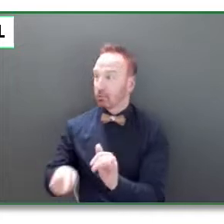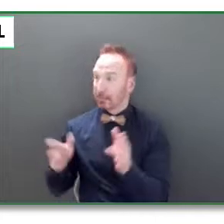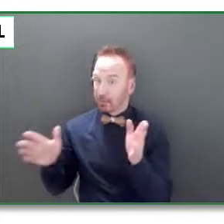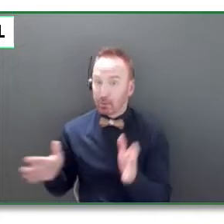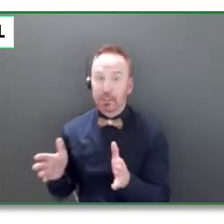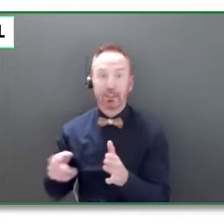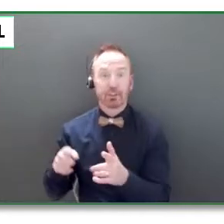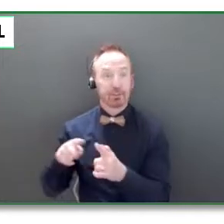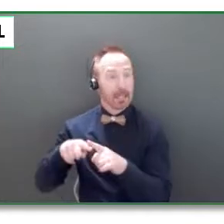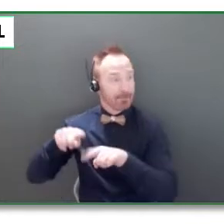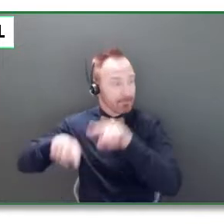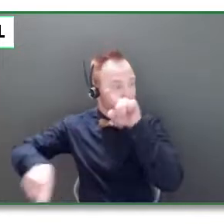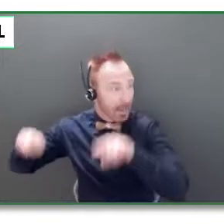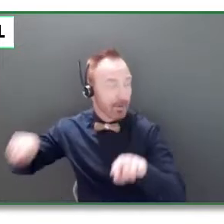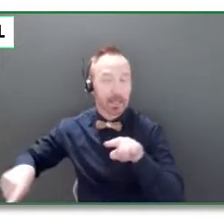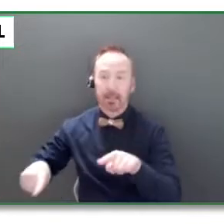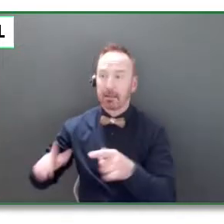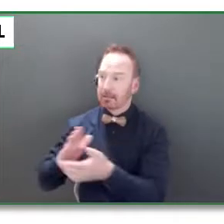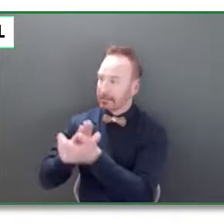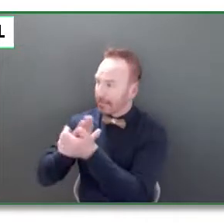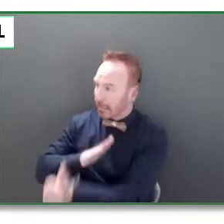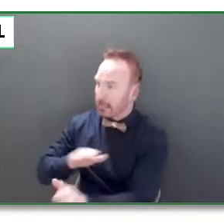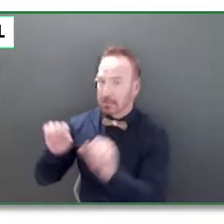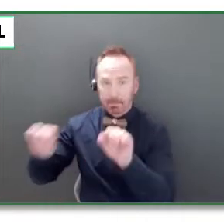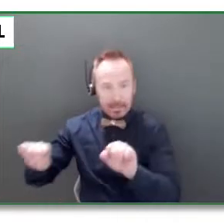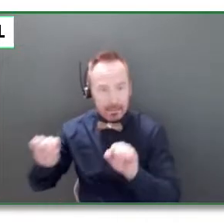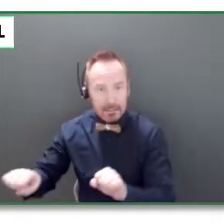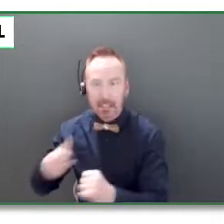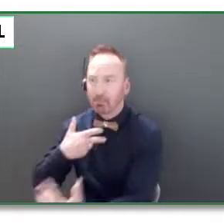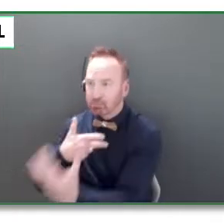levels of ability, allowing opportunity for all to